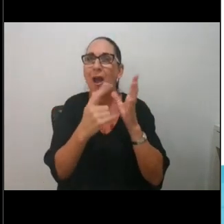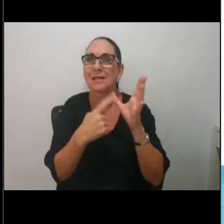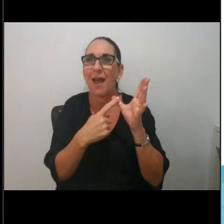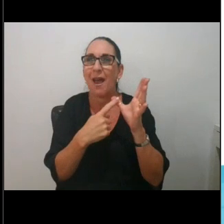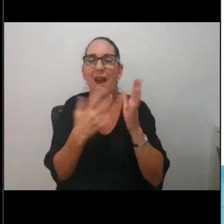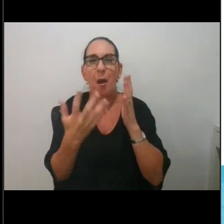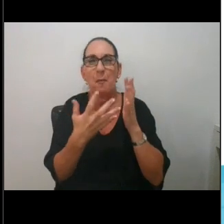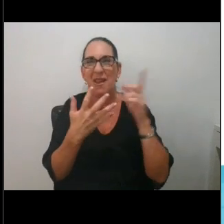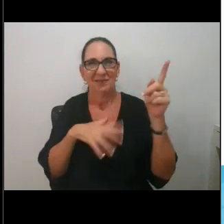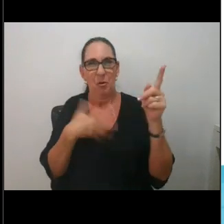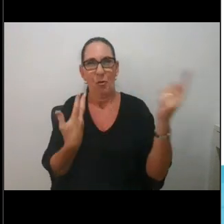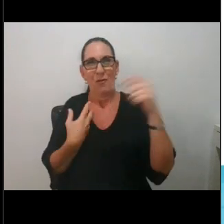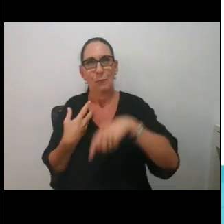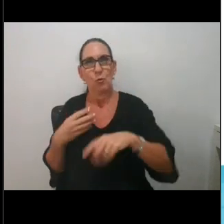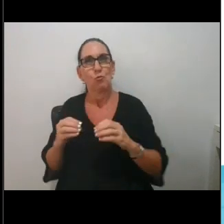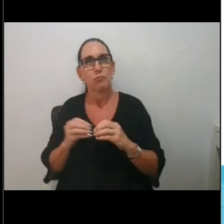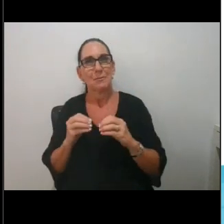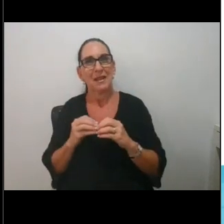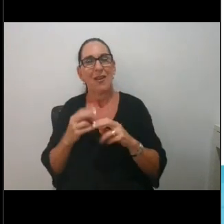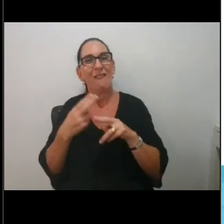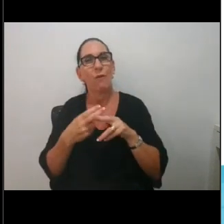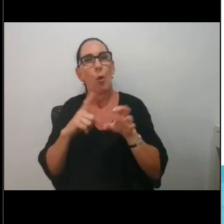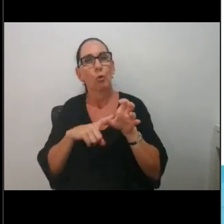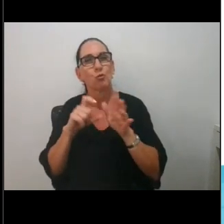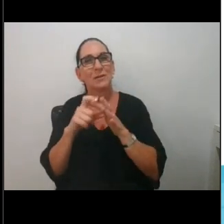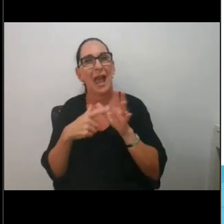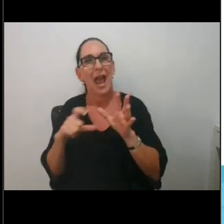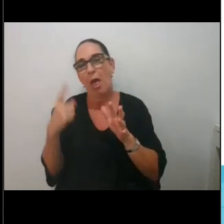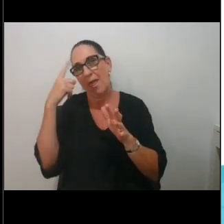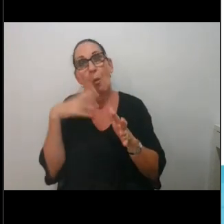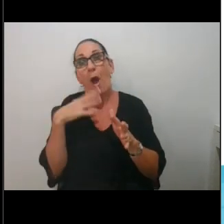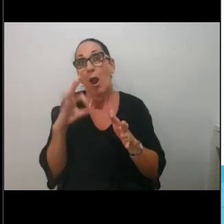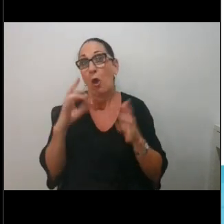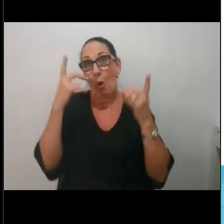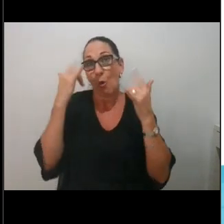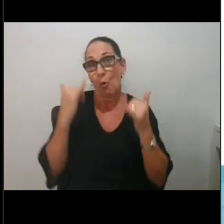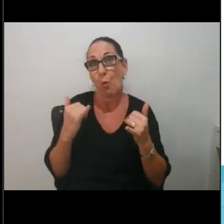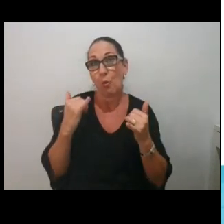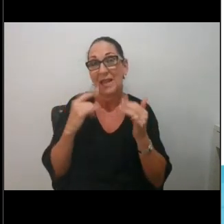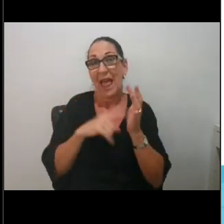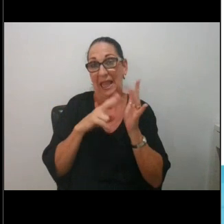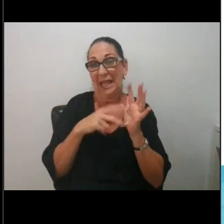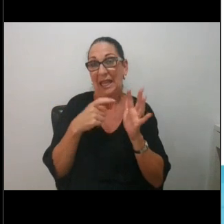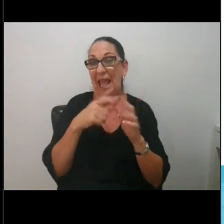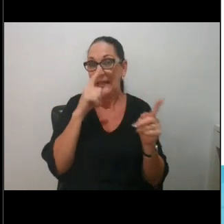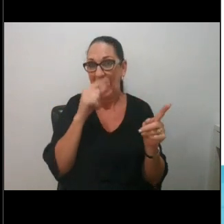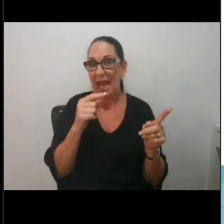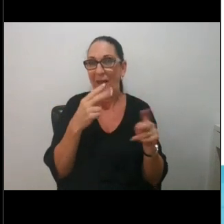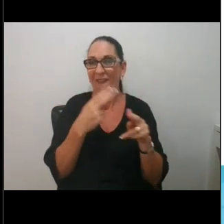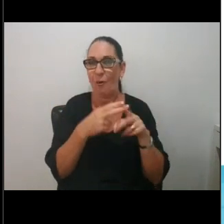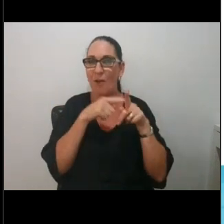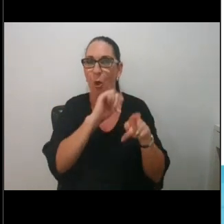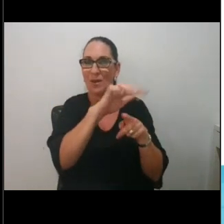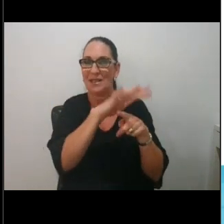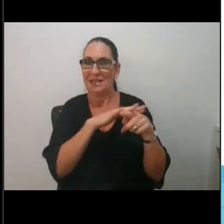Court Link might be um a good option for people in those locations you need to be an adult you